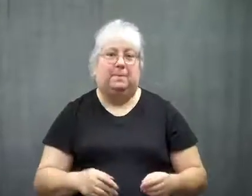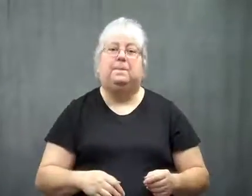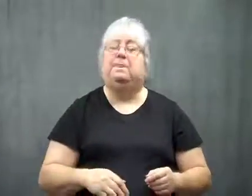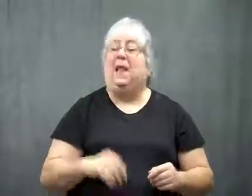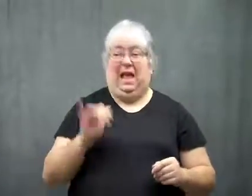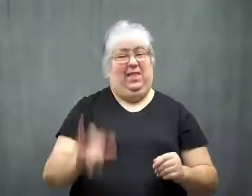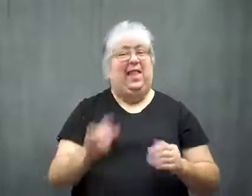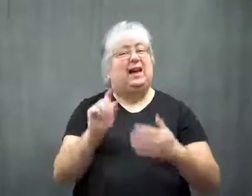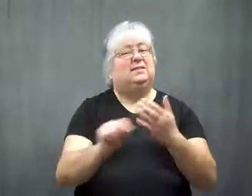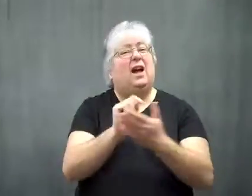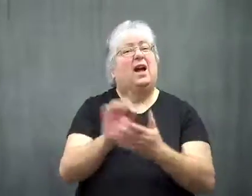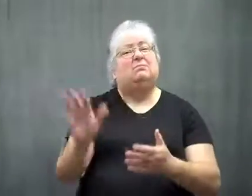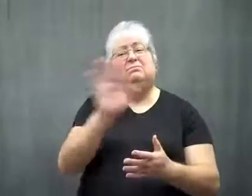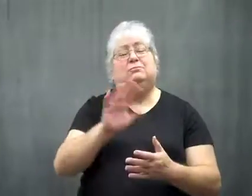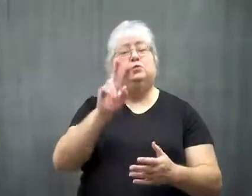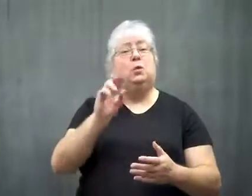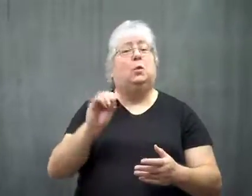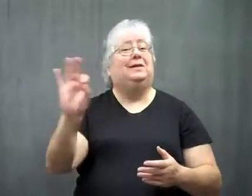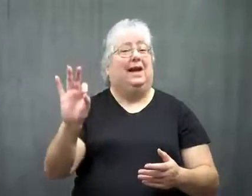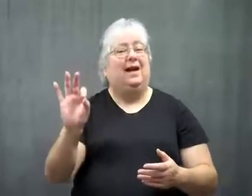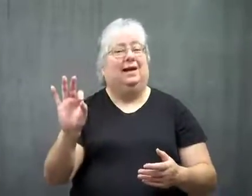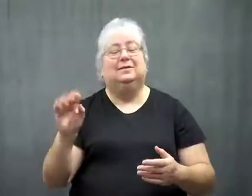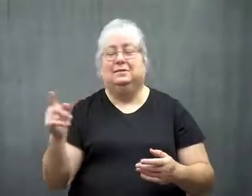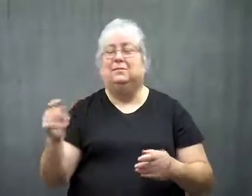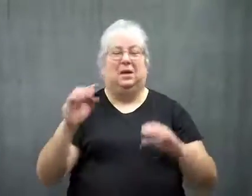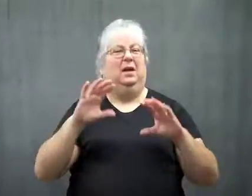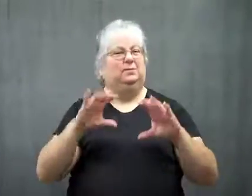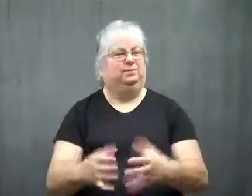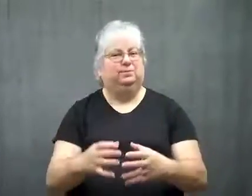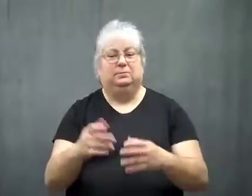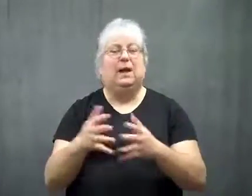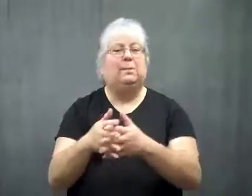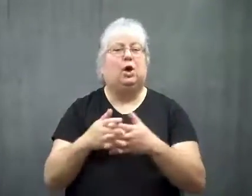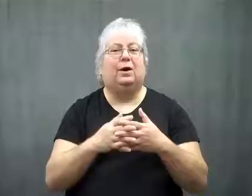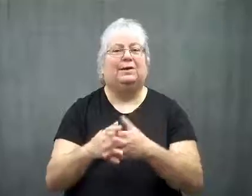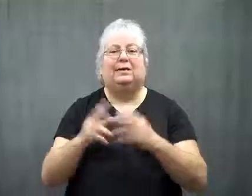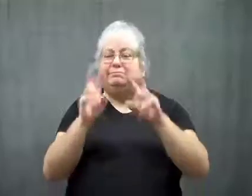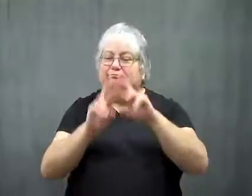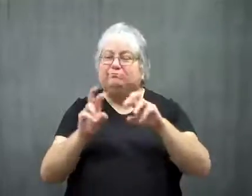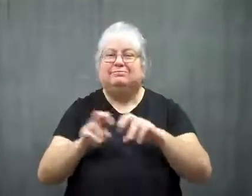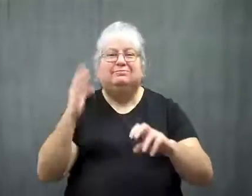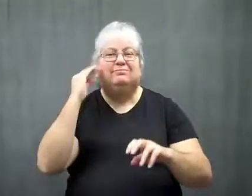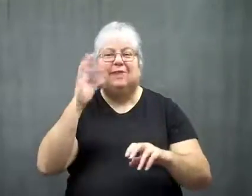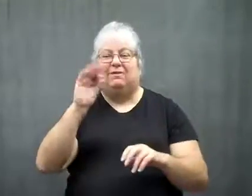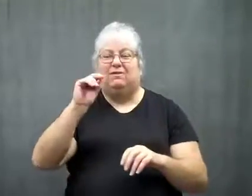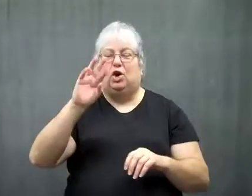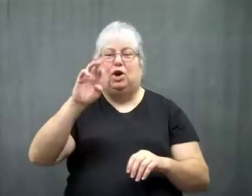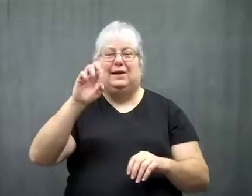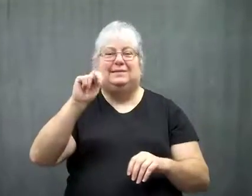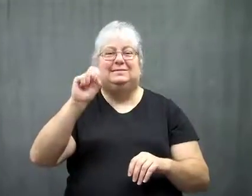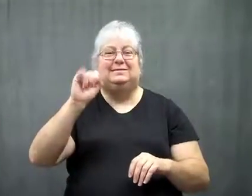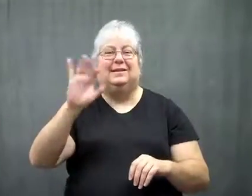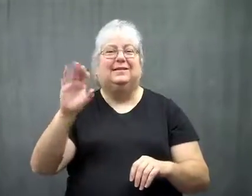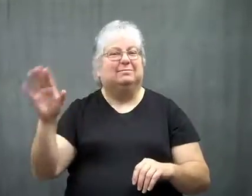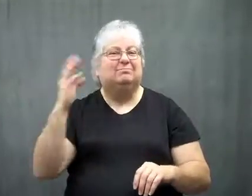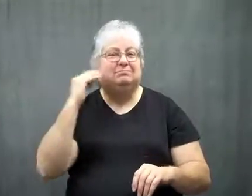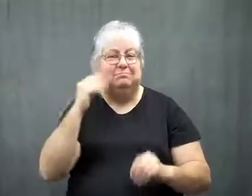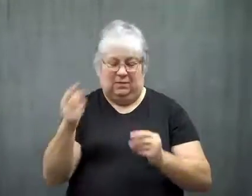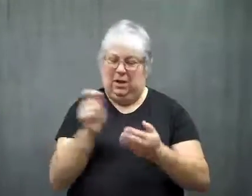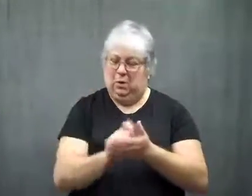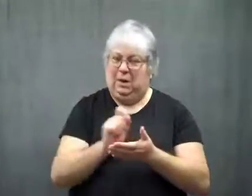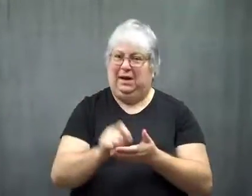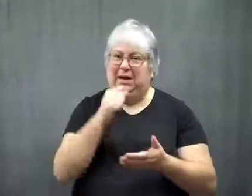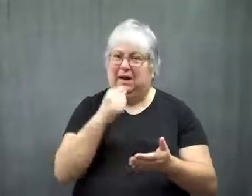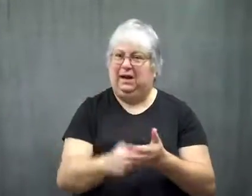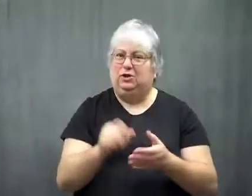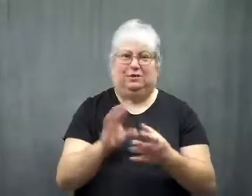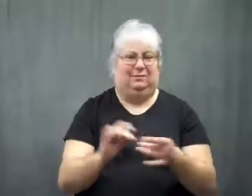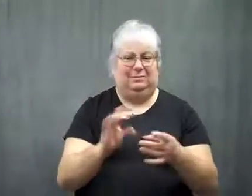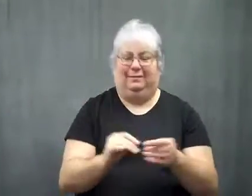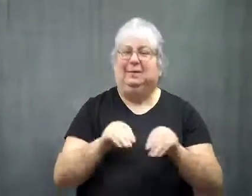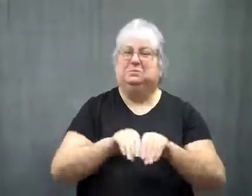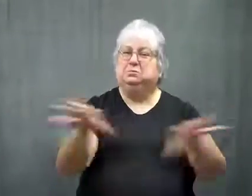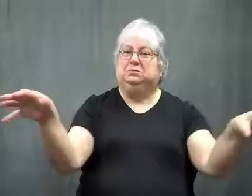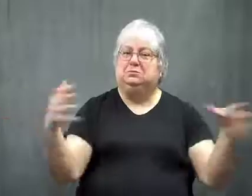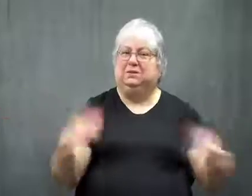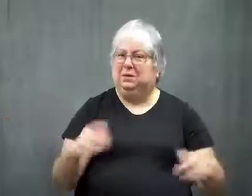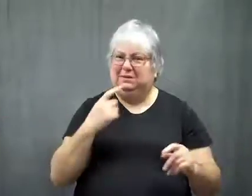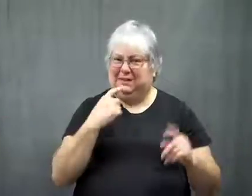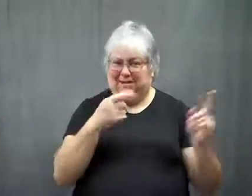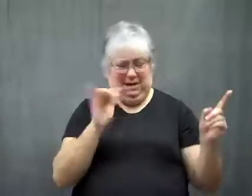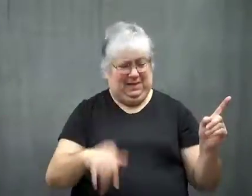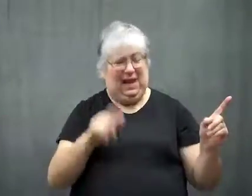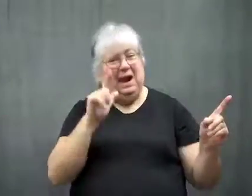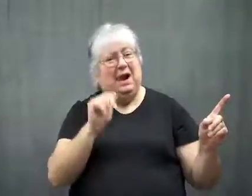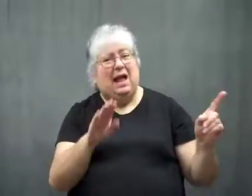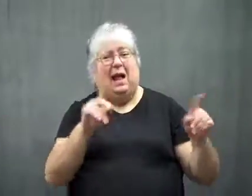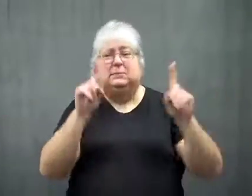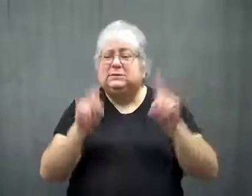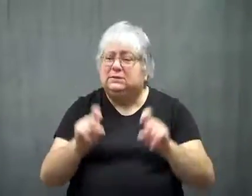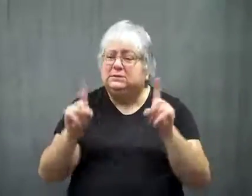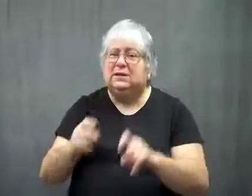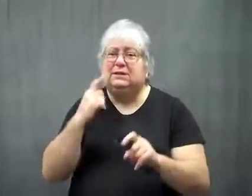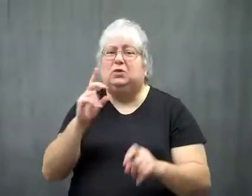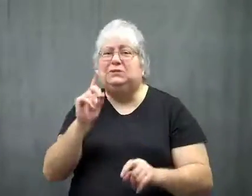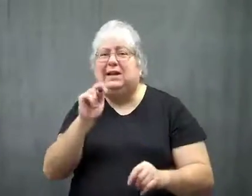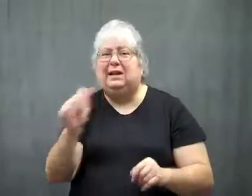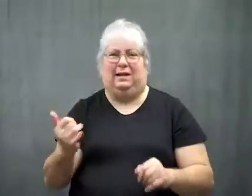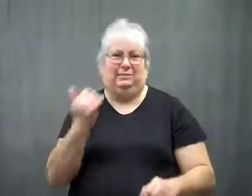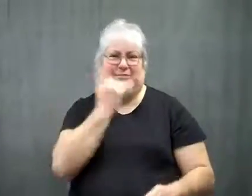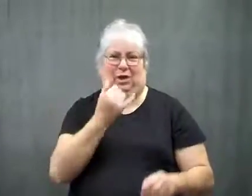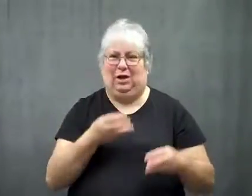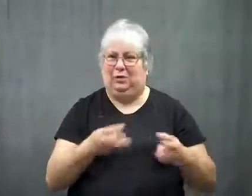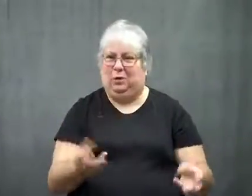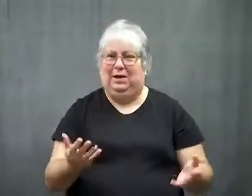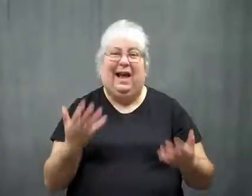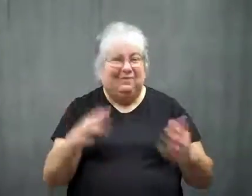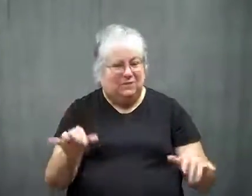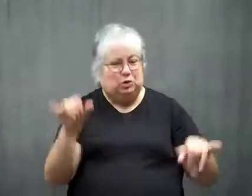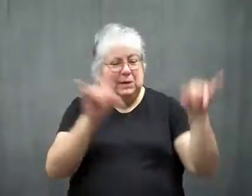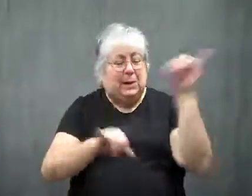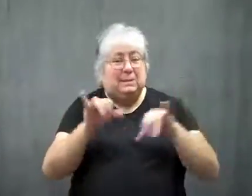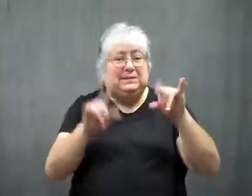Around that time, a group of American forensic experts